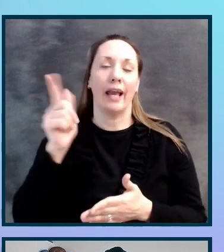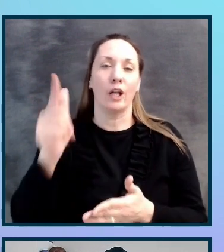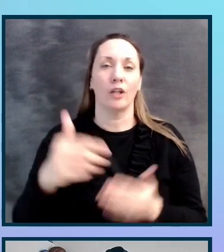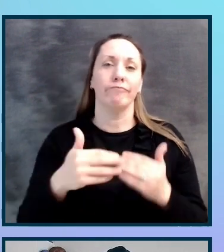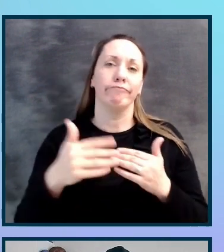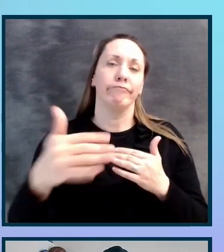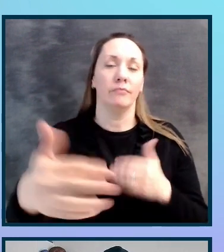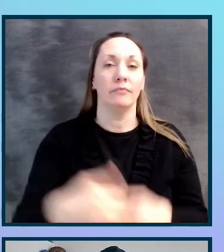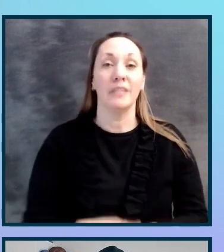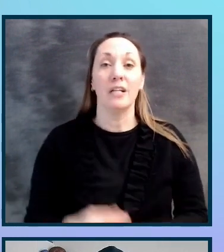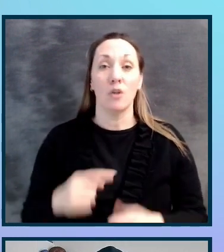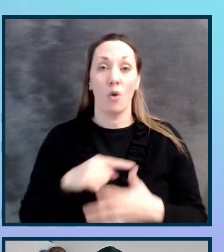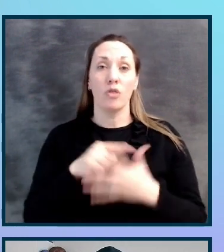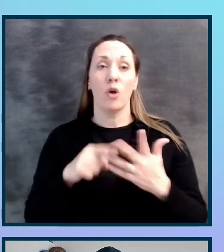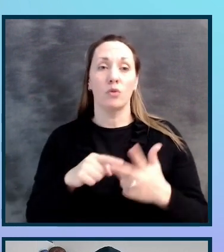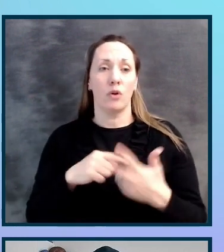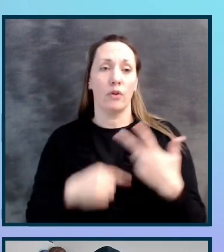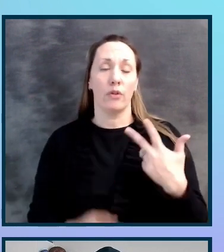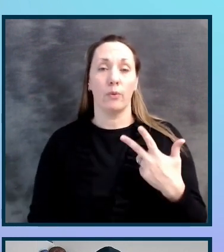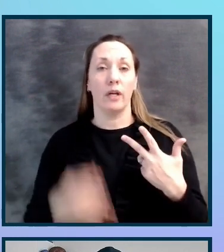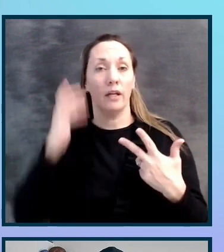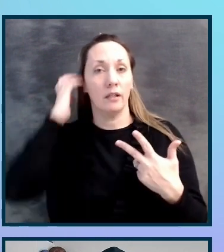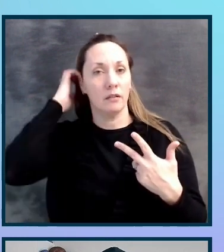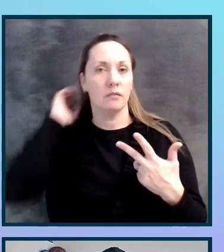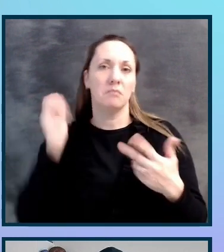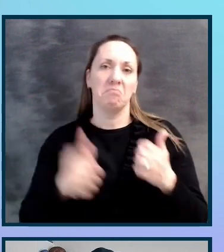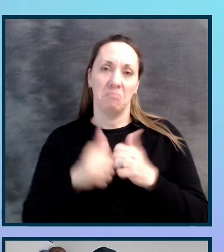And so those are the three big ones, right?